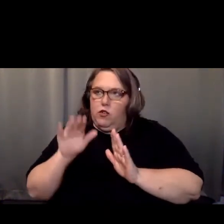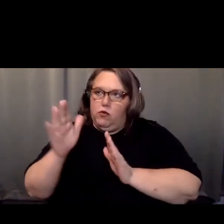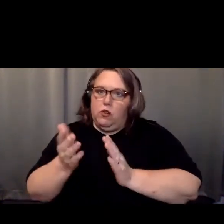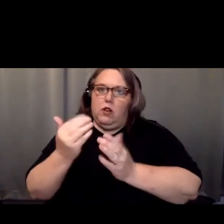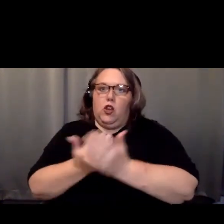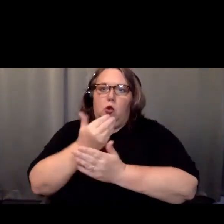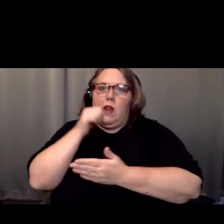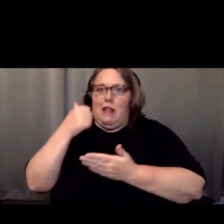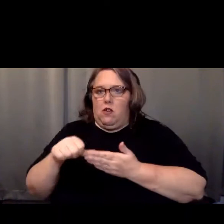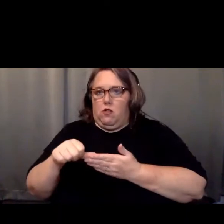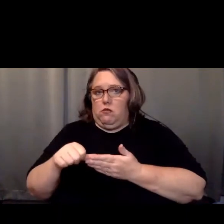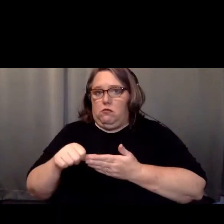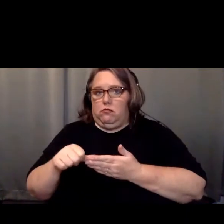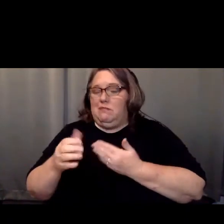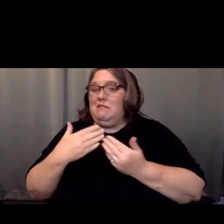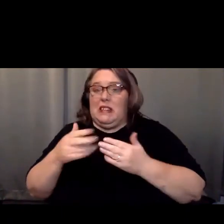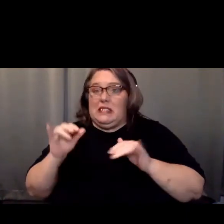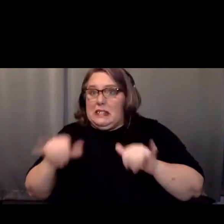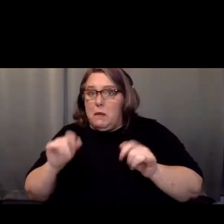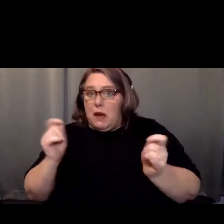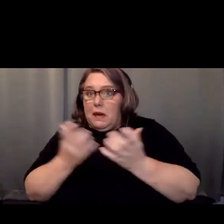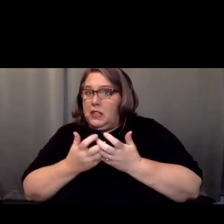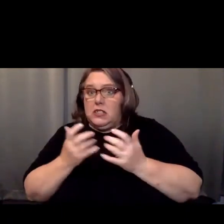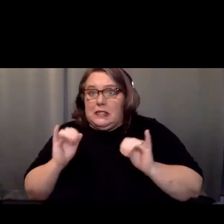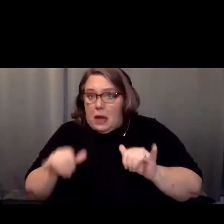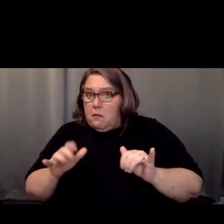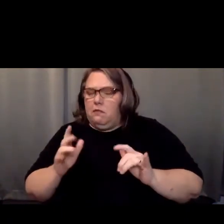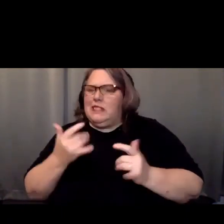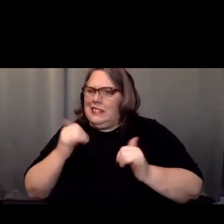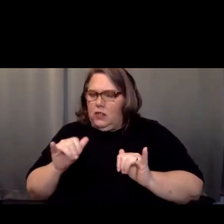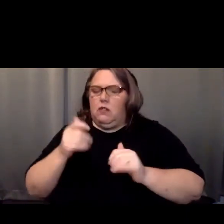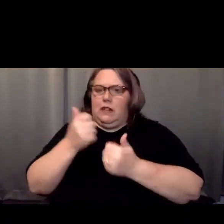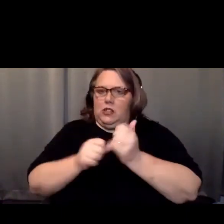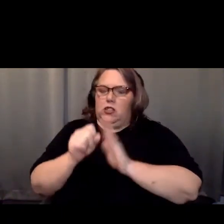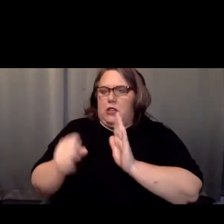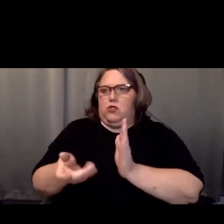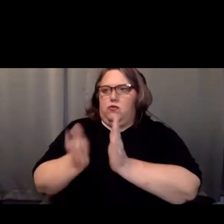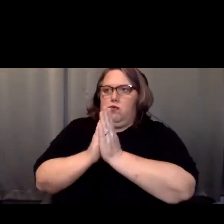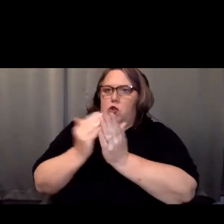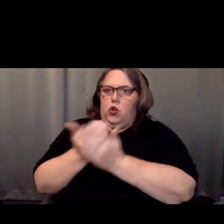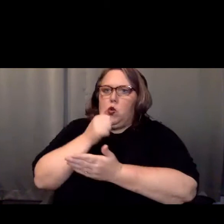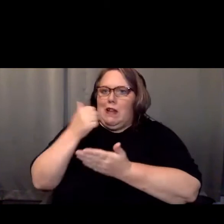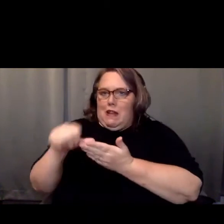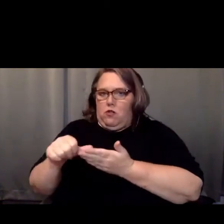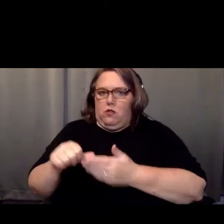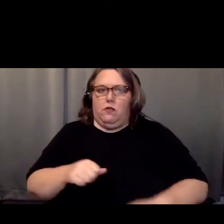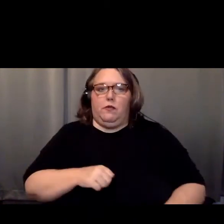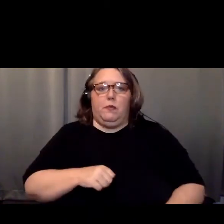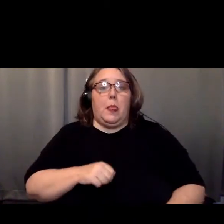So, here is just a quick diagram of what I've just gone through, starting here with once you get accepted,